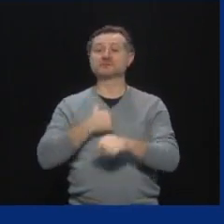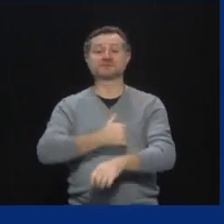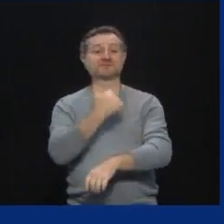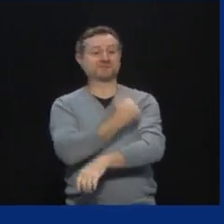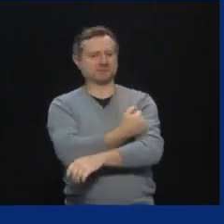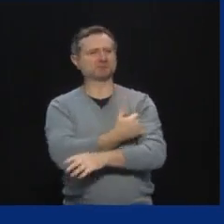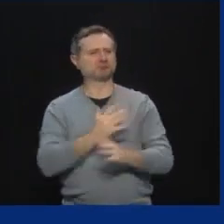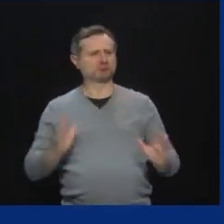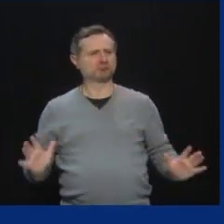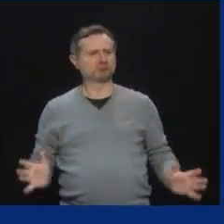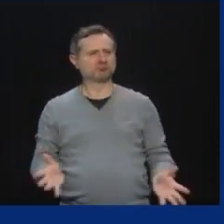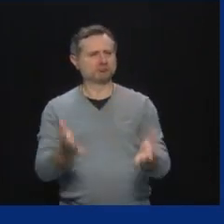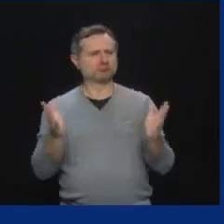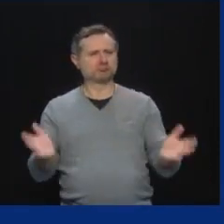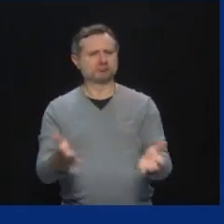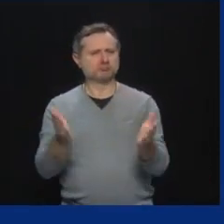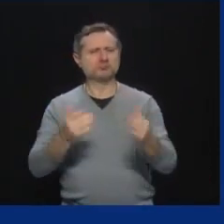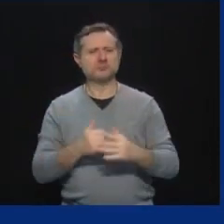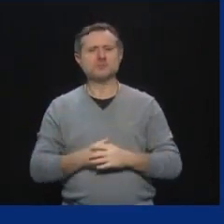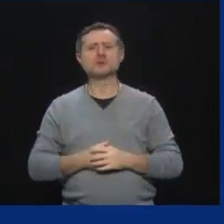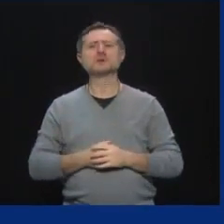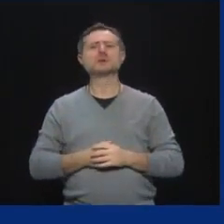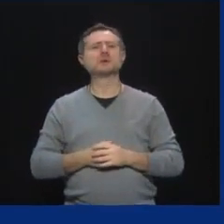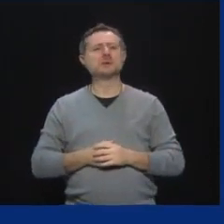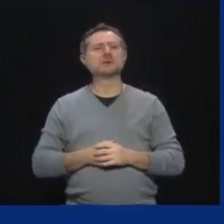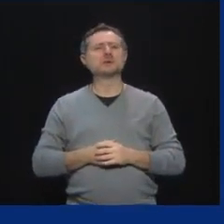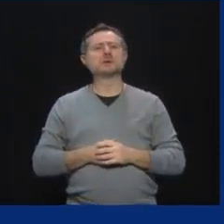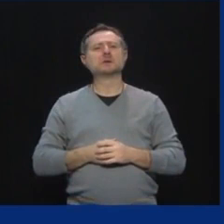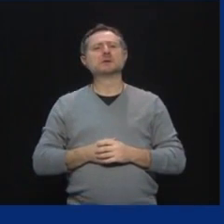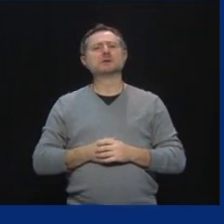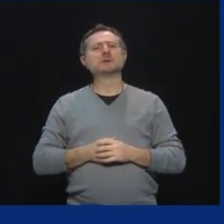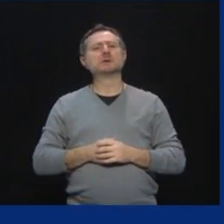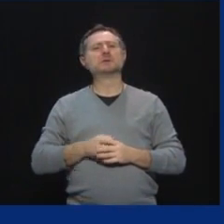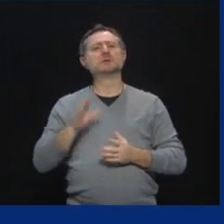vaccine vaccination um Daily vaccination update as well. The numbers